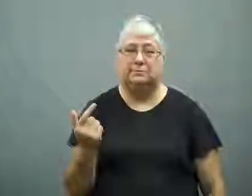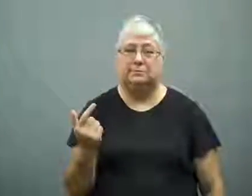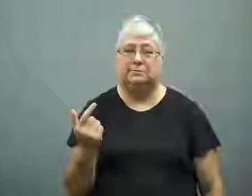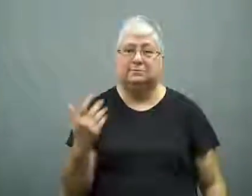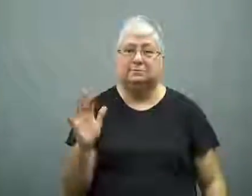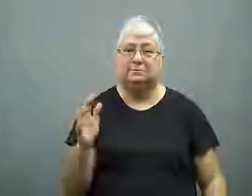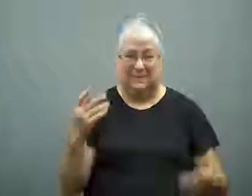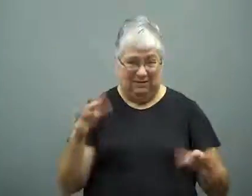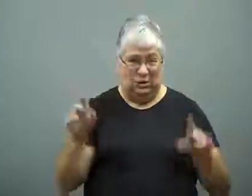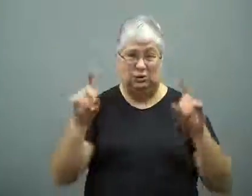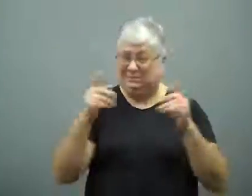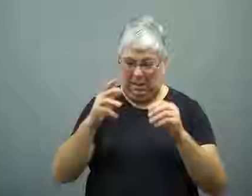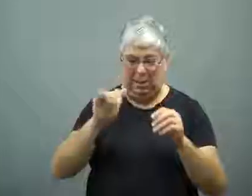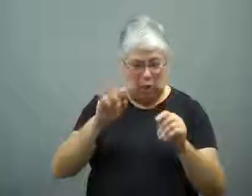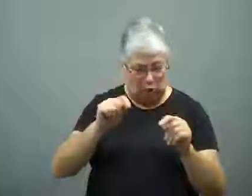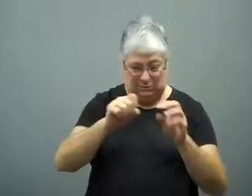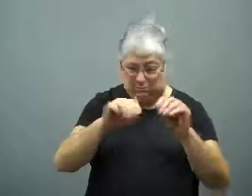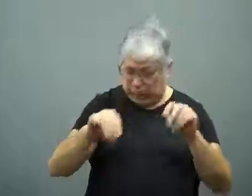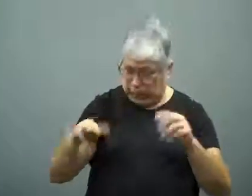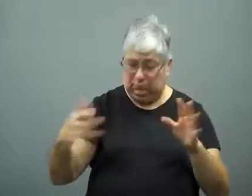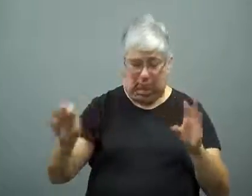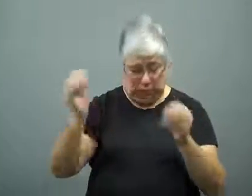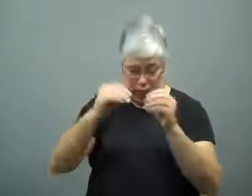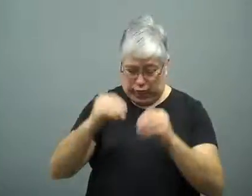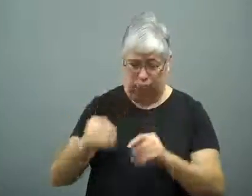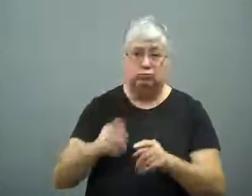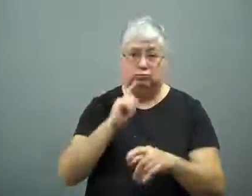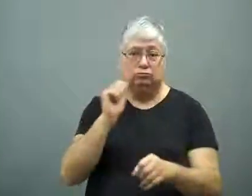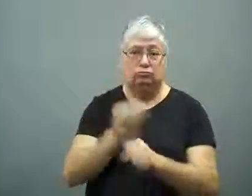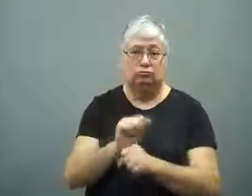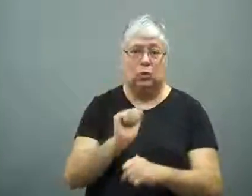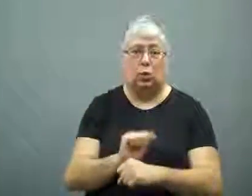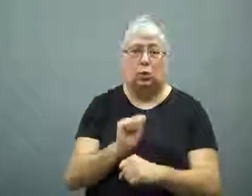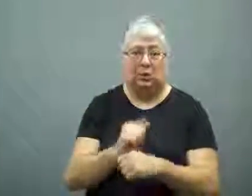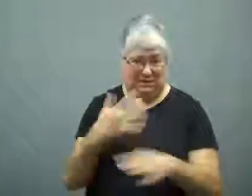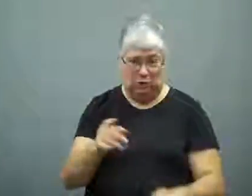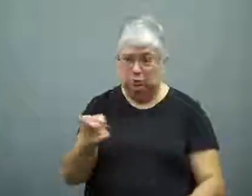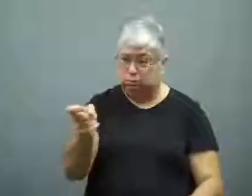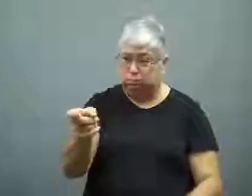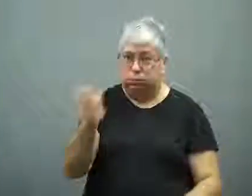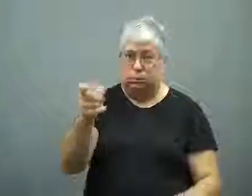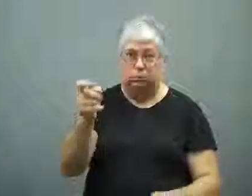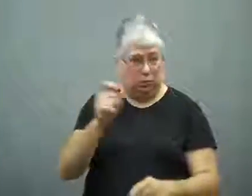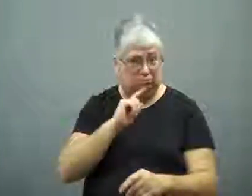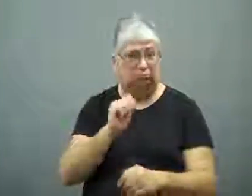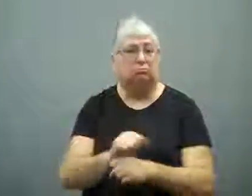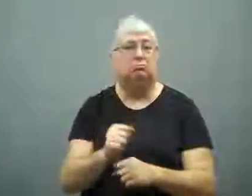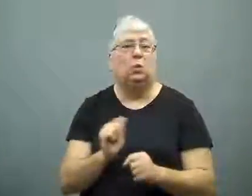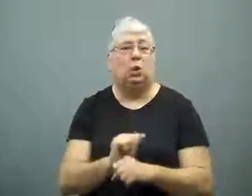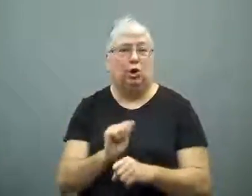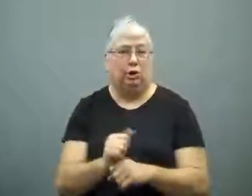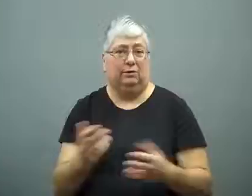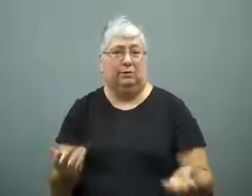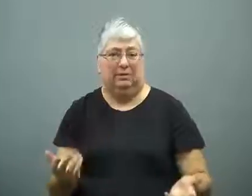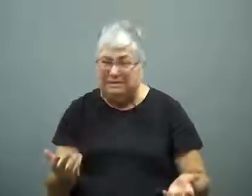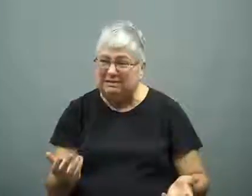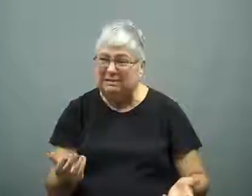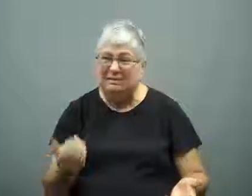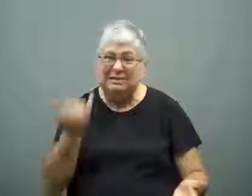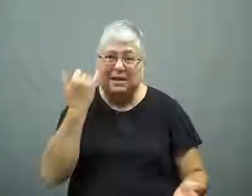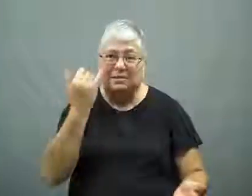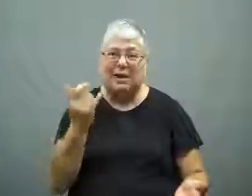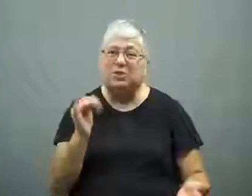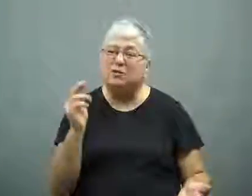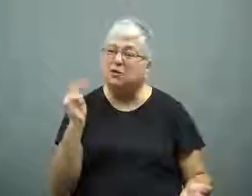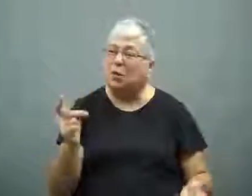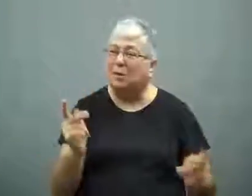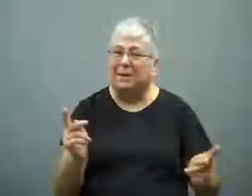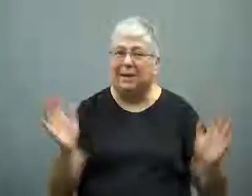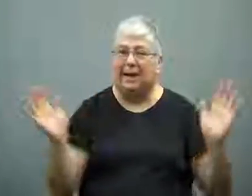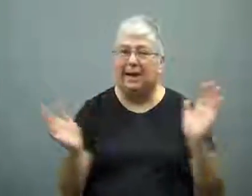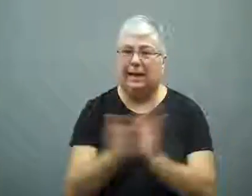Parts were made on the printer, and assembled and the gun shoots like a real one.